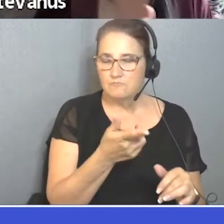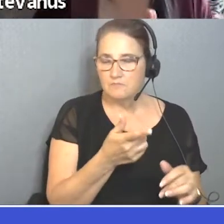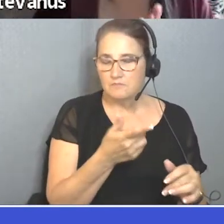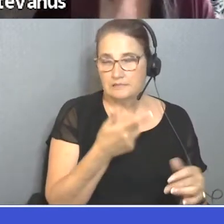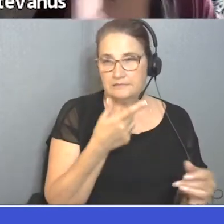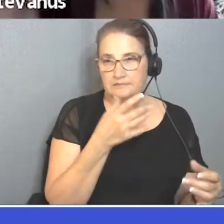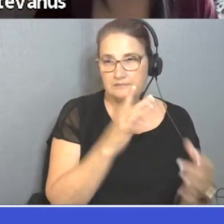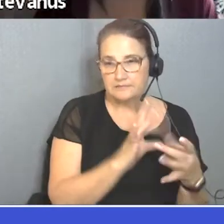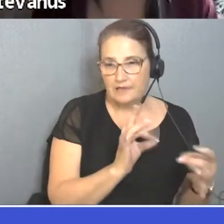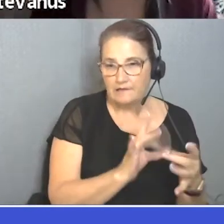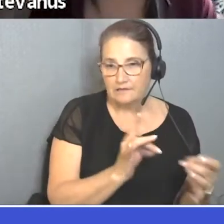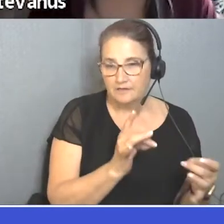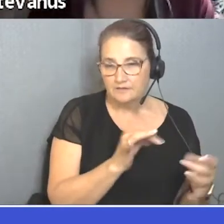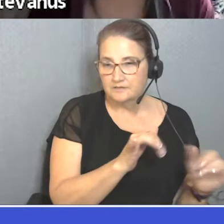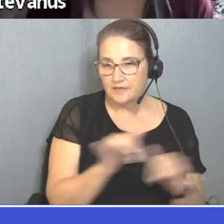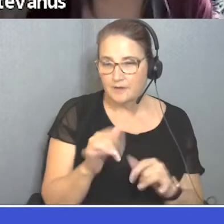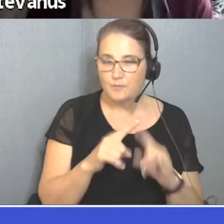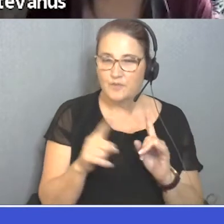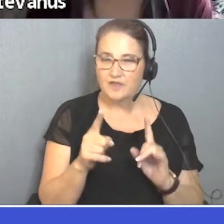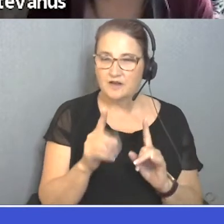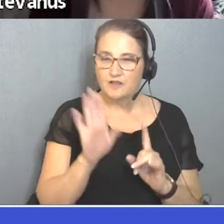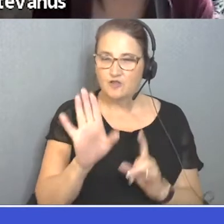But what might be the internal thoughts behind what they are saying?